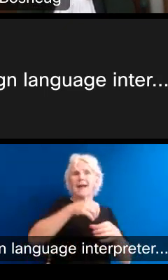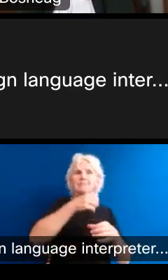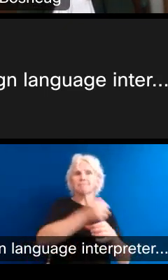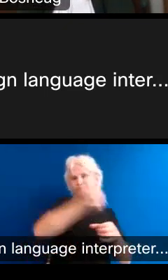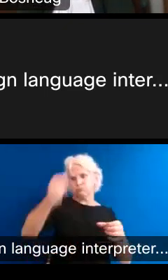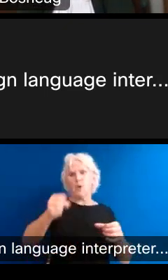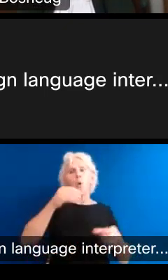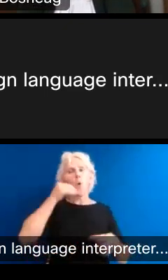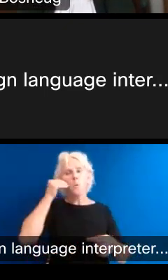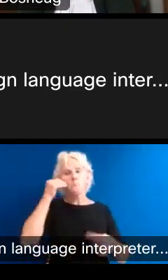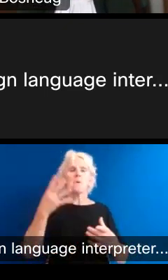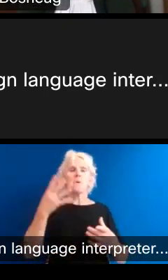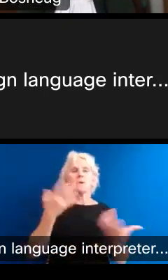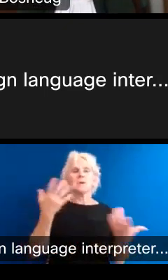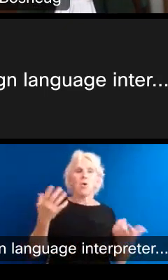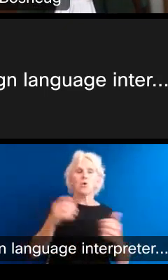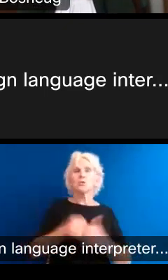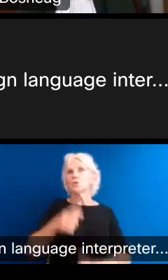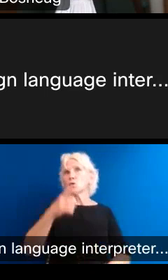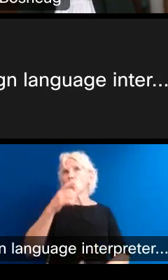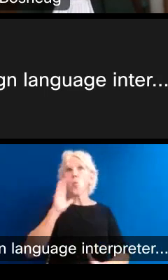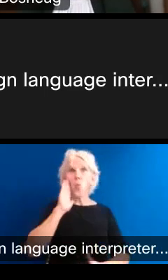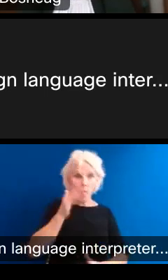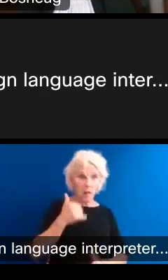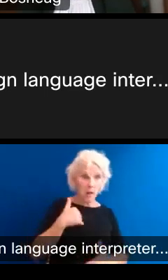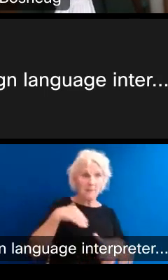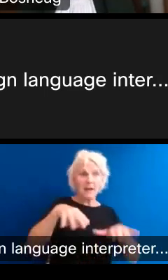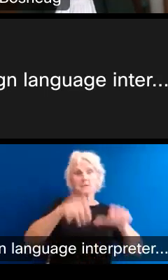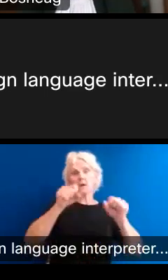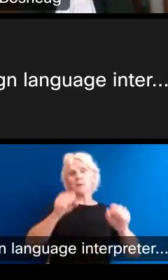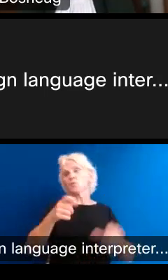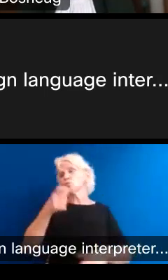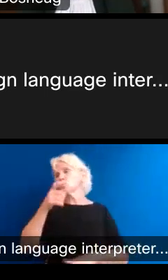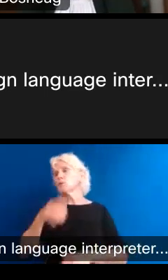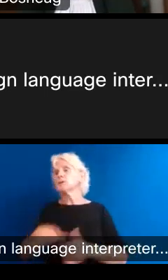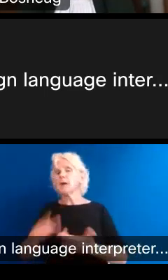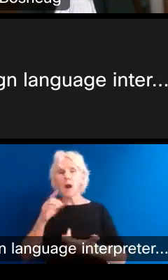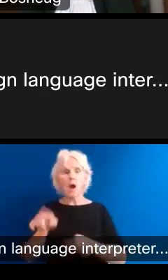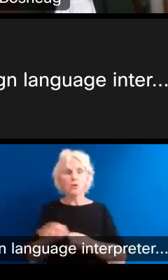the process of being adopted or transfer of permanent legal and physical custody to